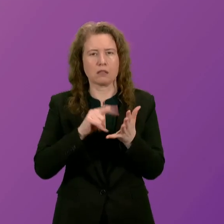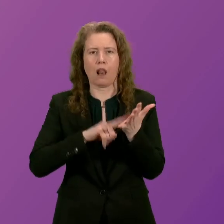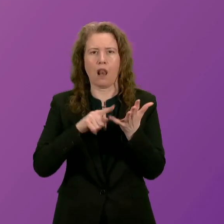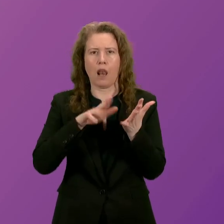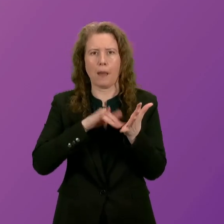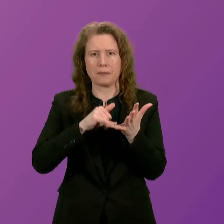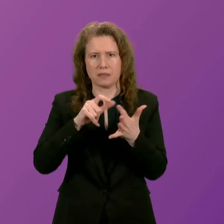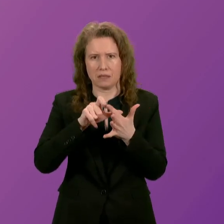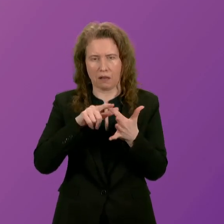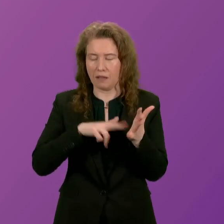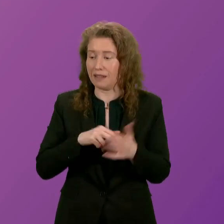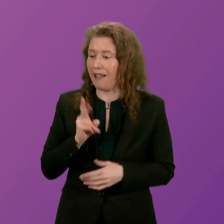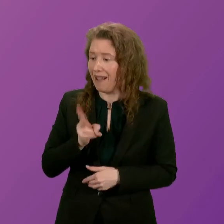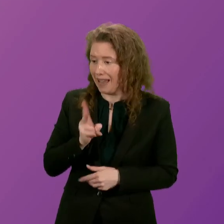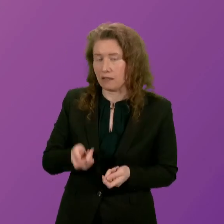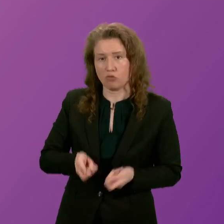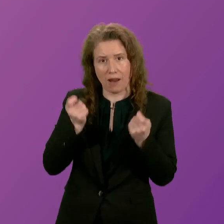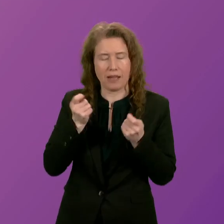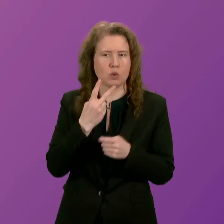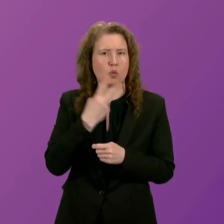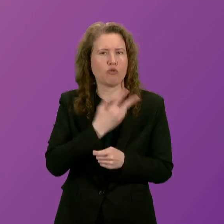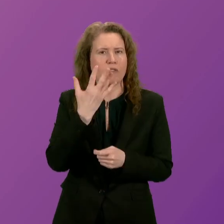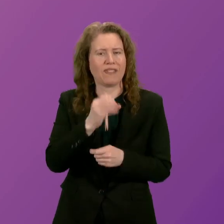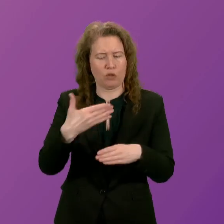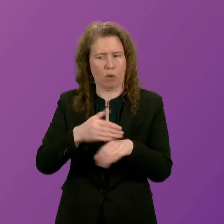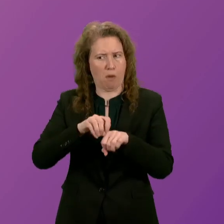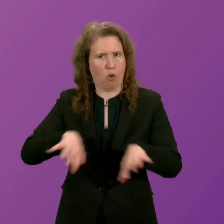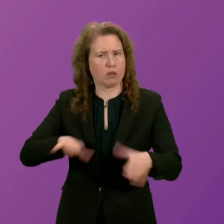The 250 jobs going from Harbour Energy will be a devastating blow